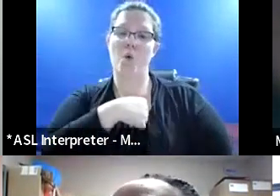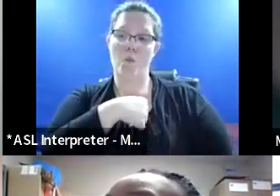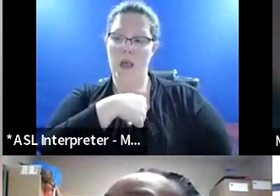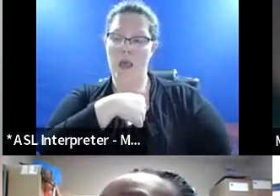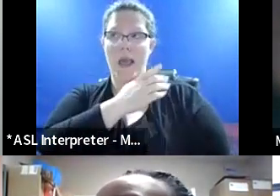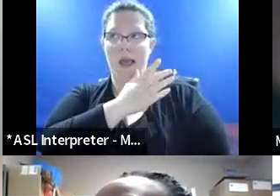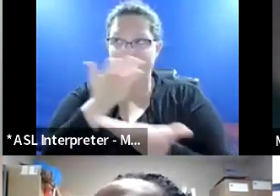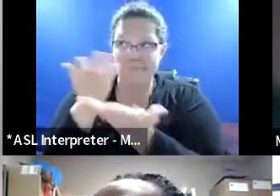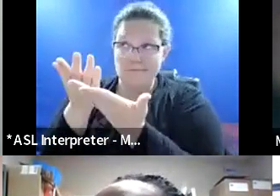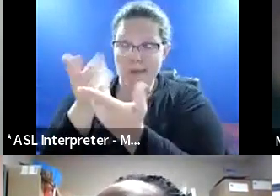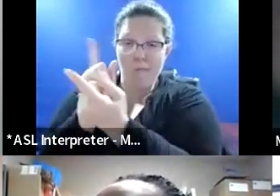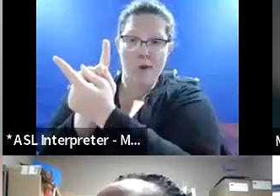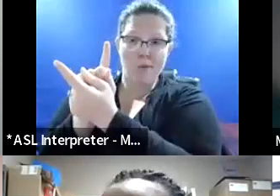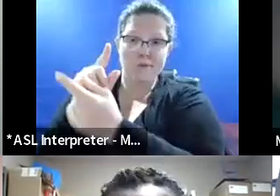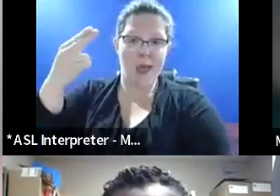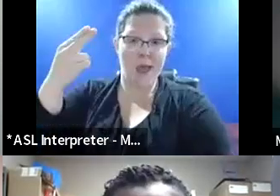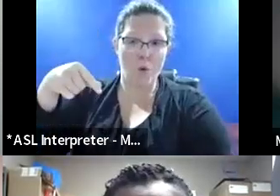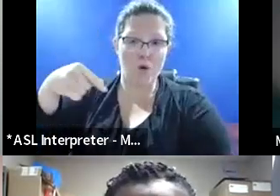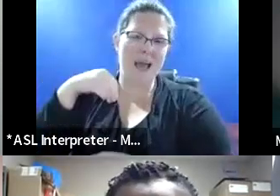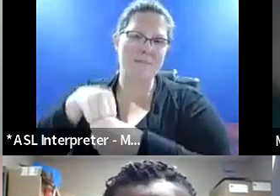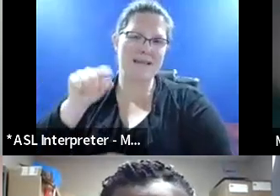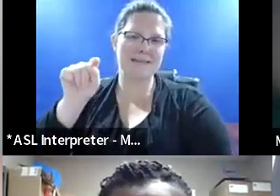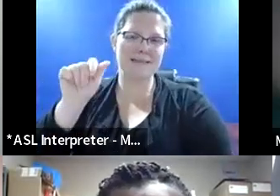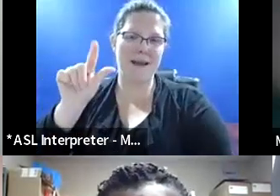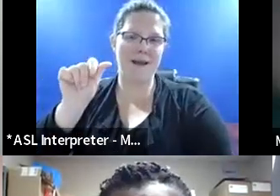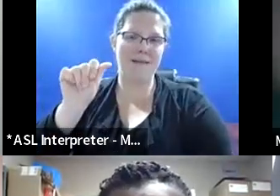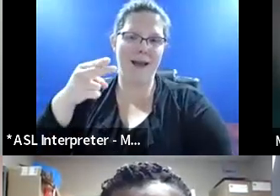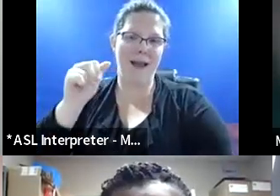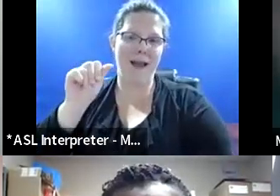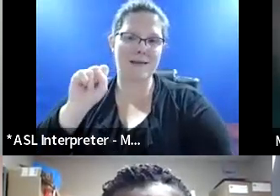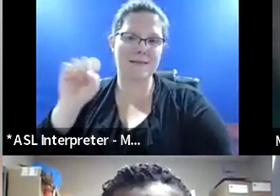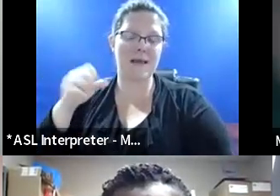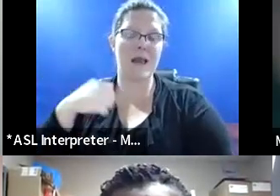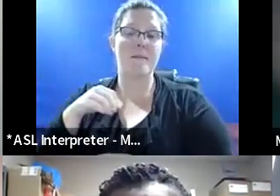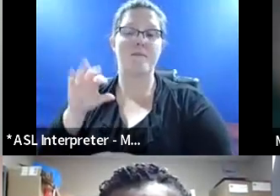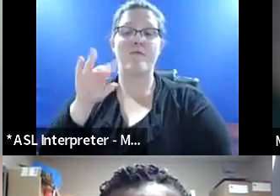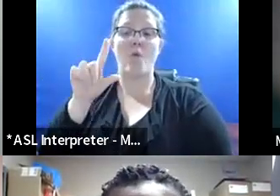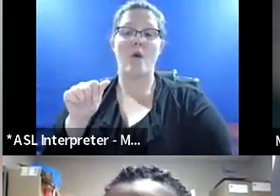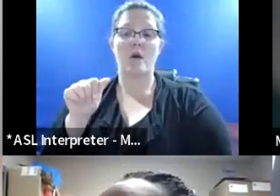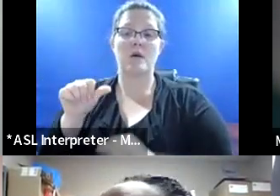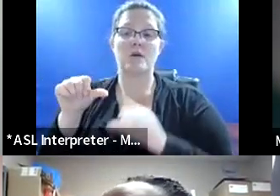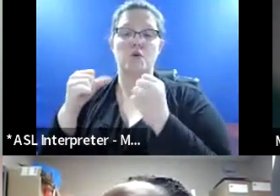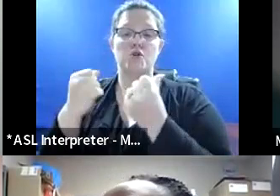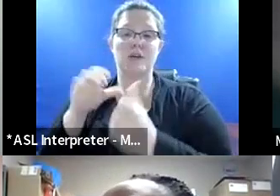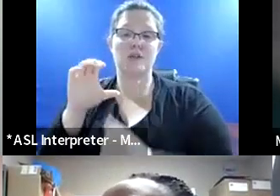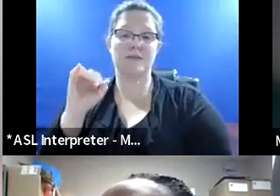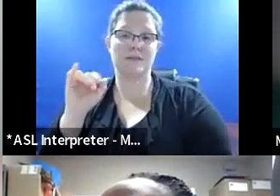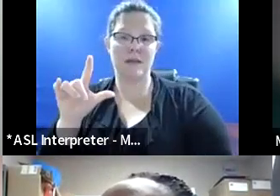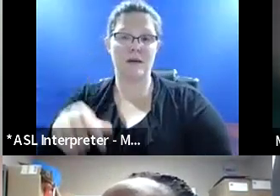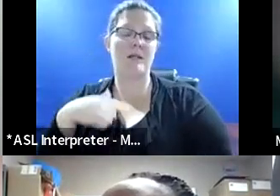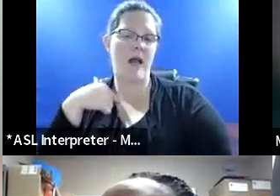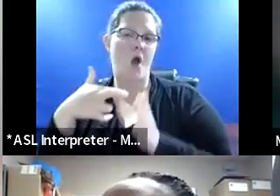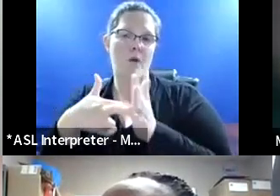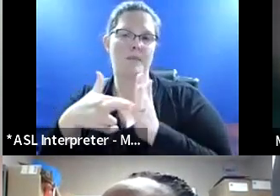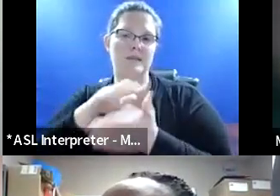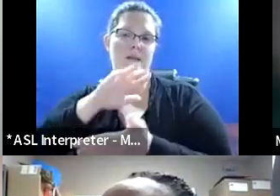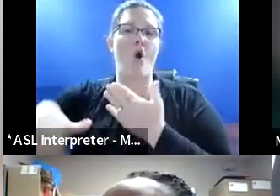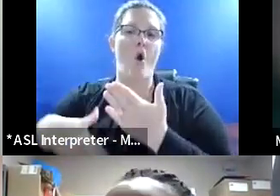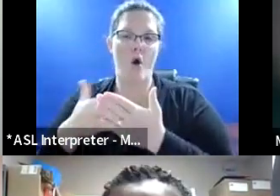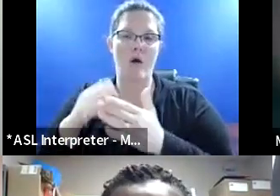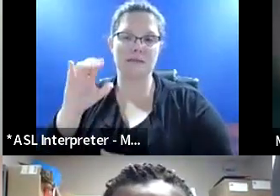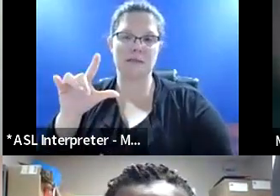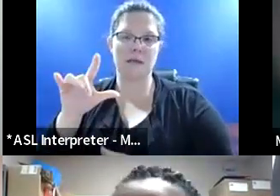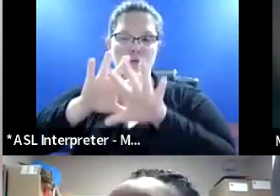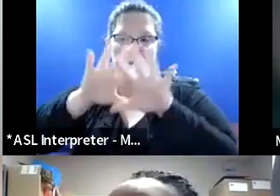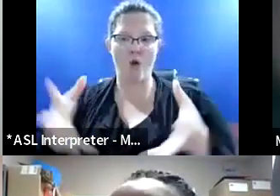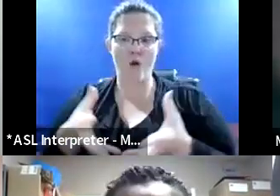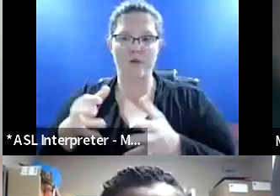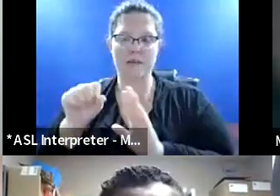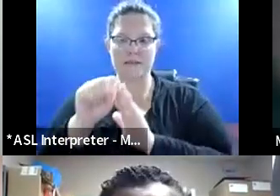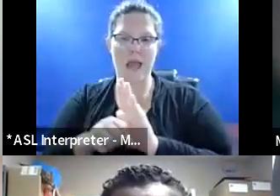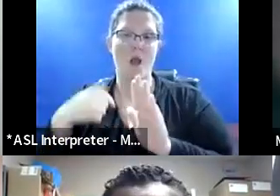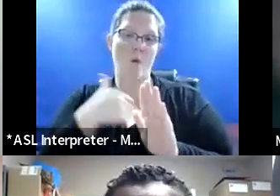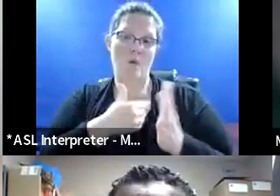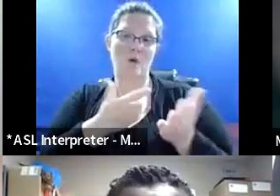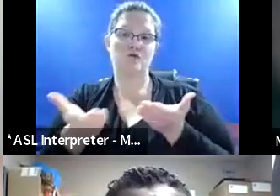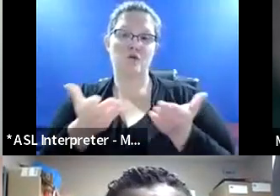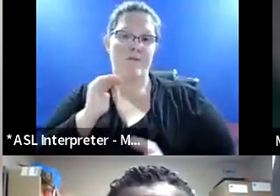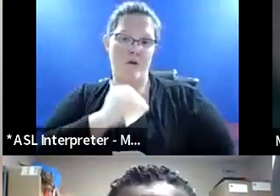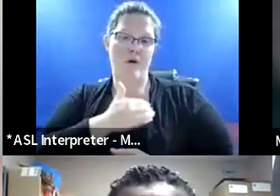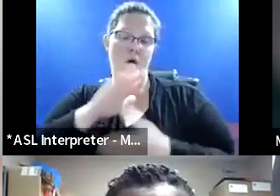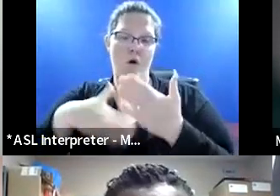AND THEY FOUND THAT THE CAREER AND TECHNICAL EDUCATION PROGRAMS THAT WERE BEING OFFERED WERE NON ACCESSIBLE TO INMATES WITH DISABILITIES.